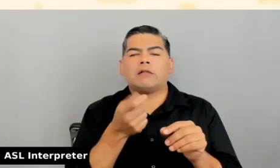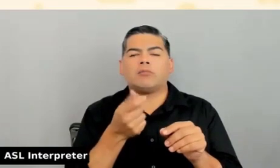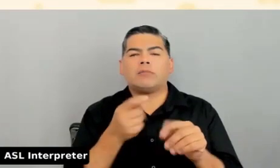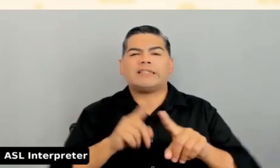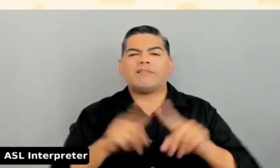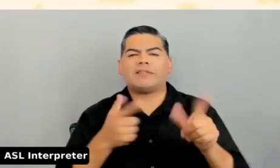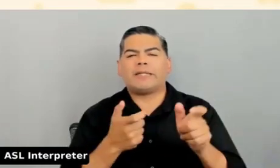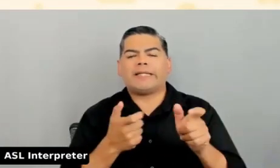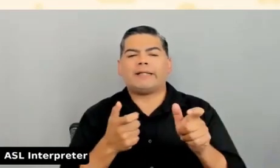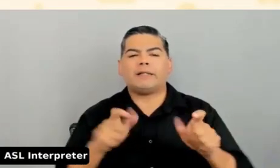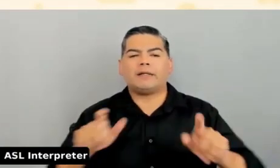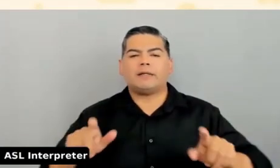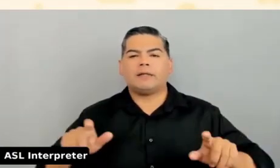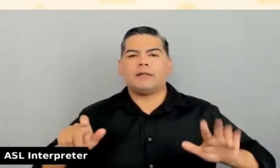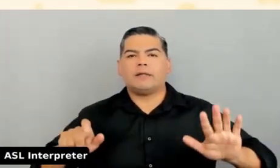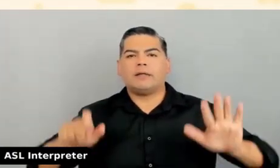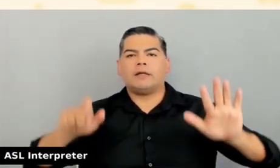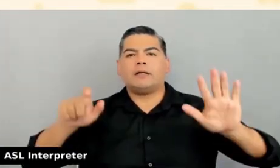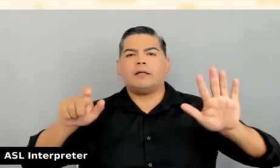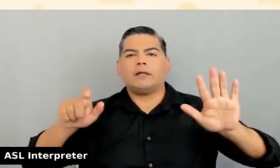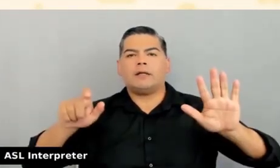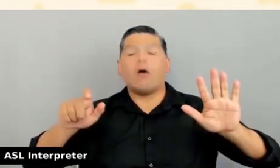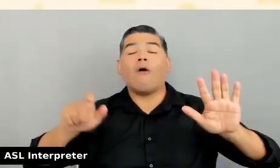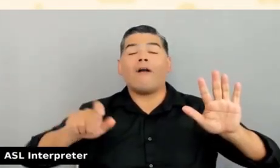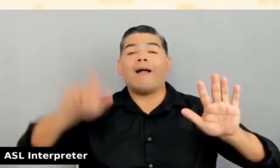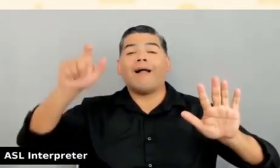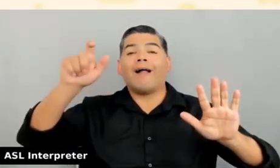Divi includes a setting to totally screw up the rate of a scroll bar.